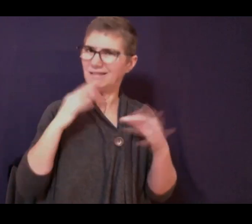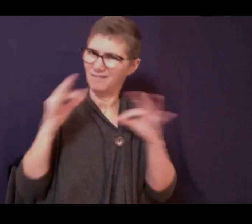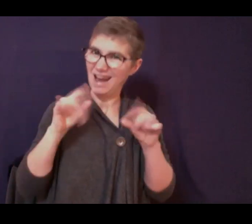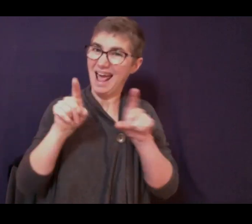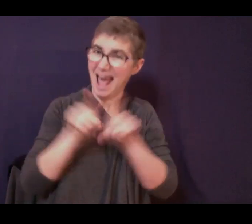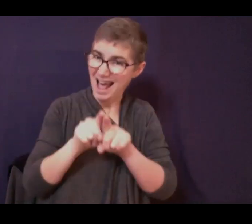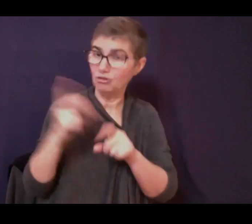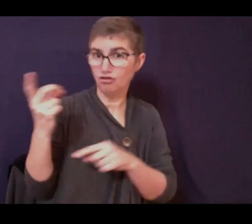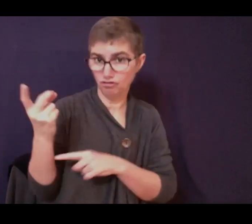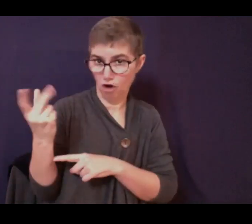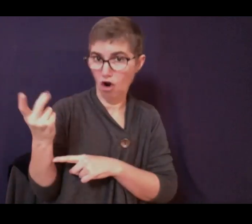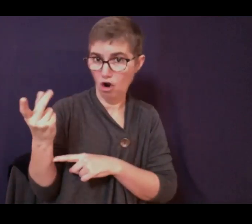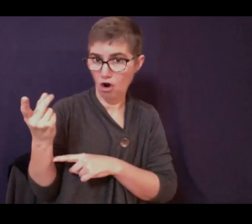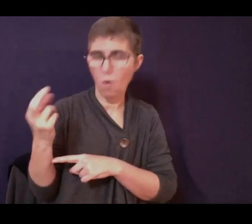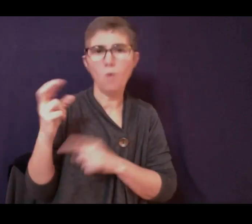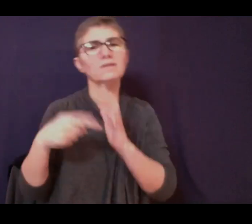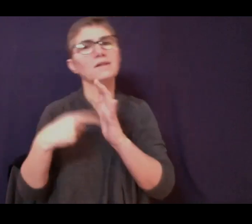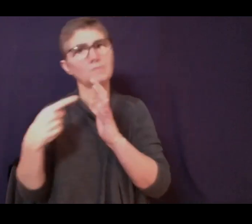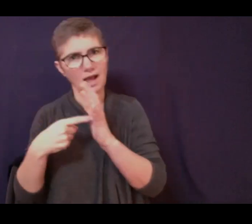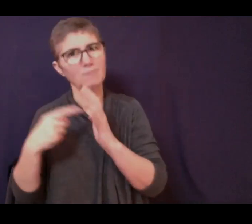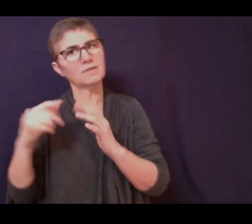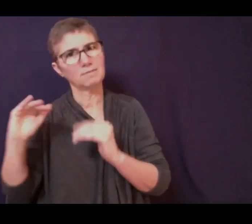in some circumstances a miniature horse that